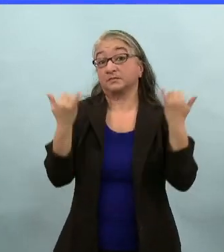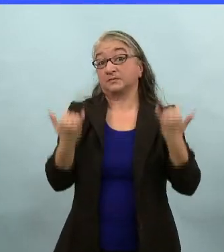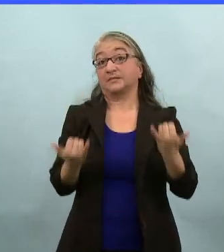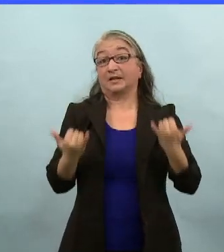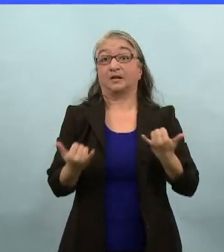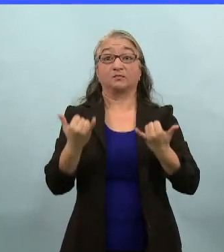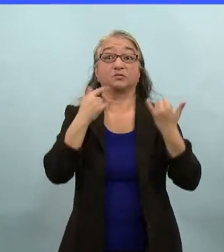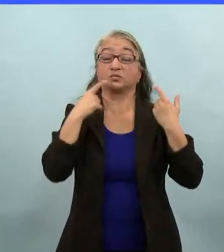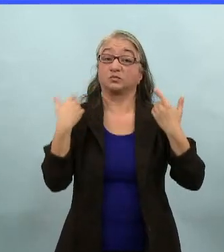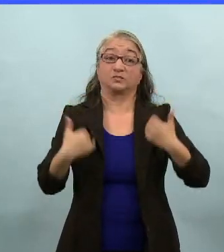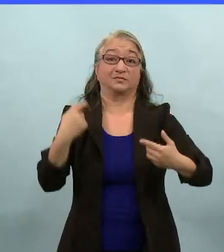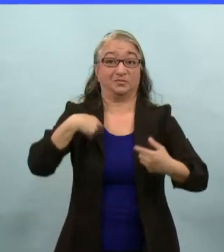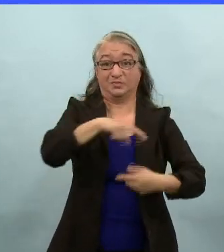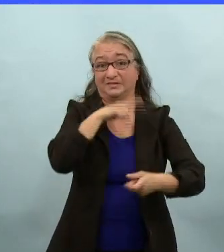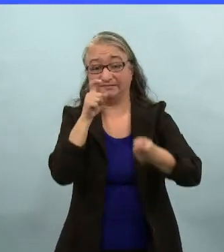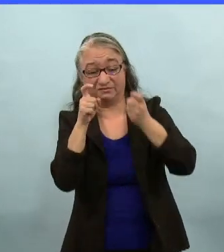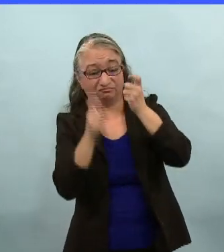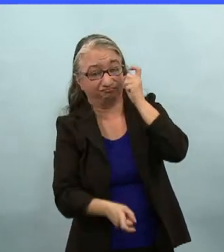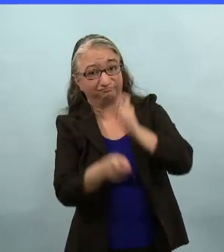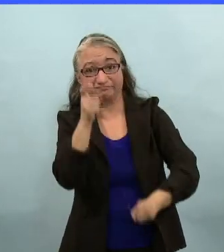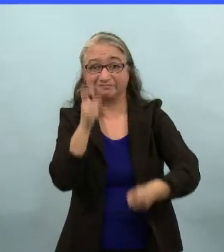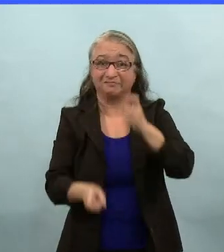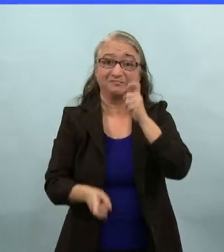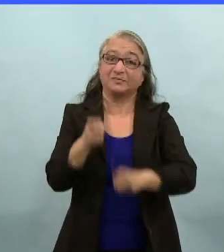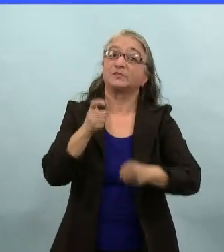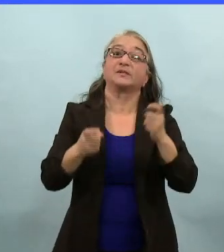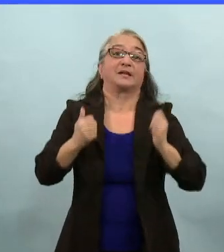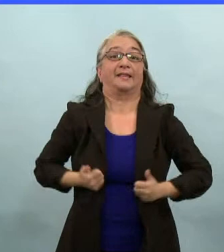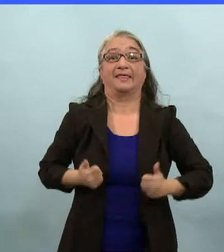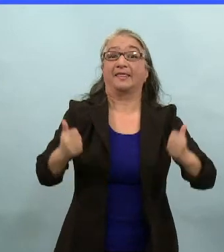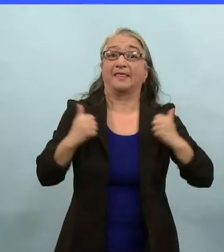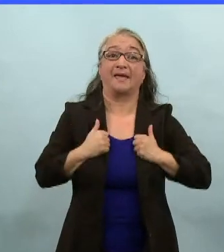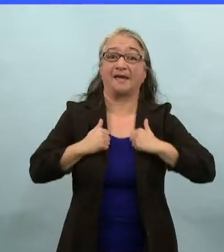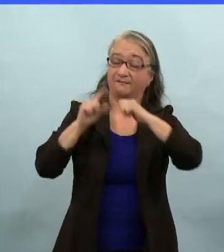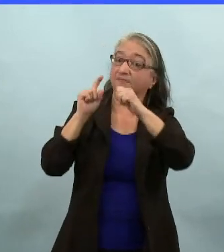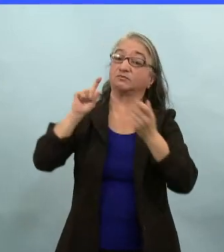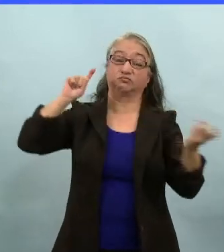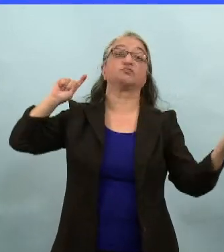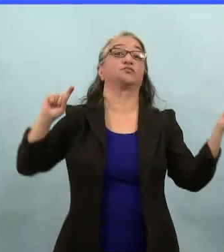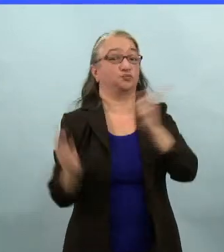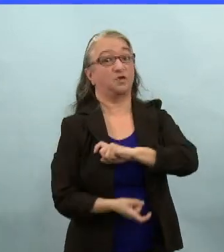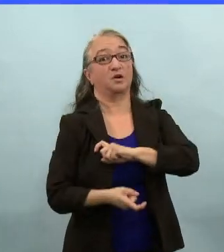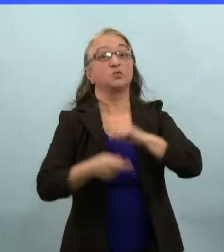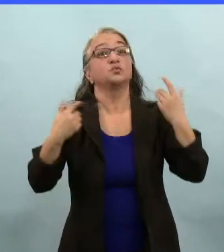our lives and make significant changes how public health responds to the pandemic is no different